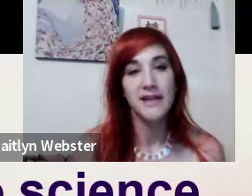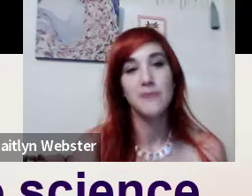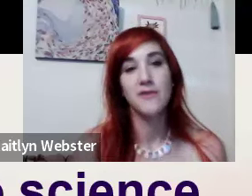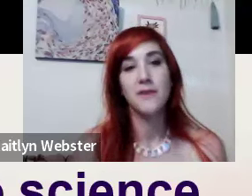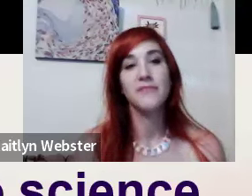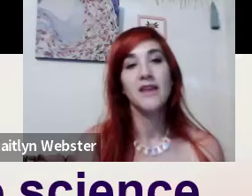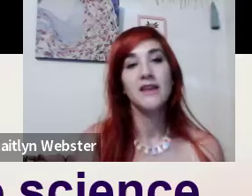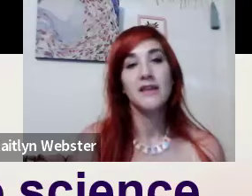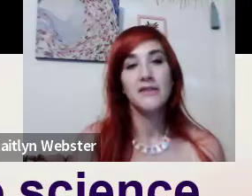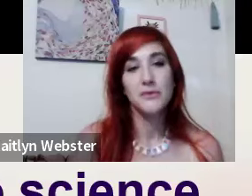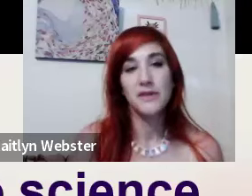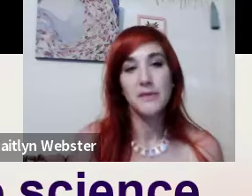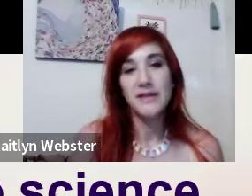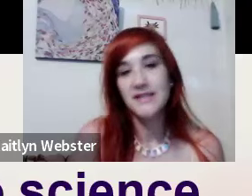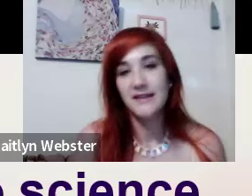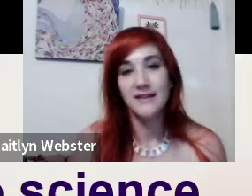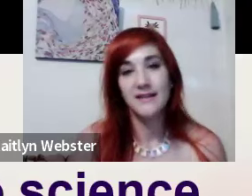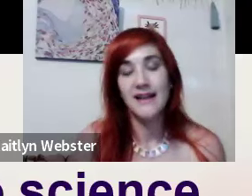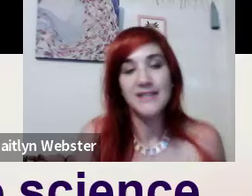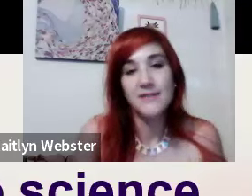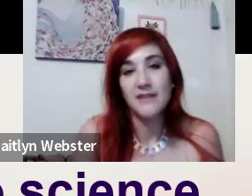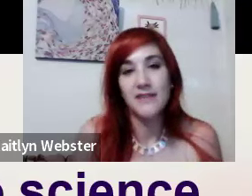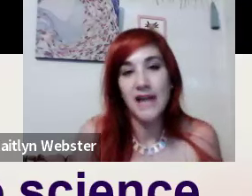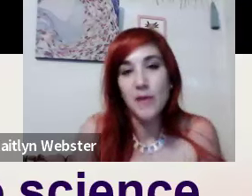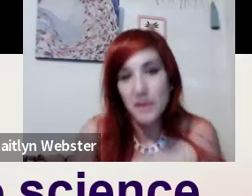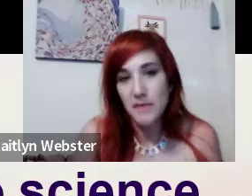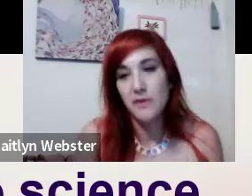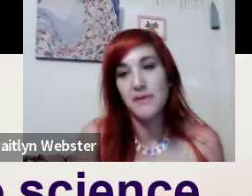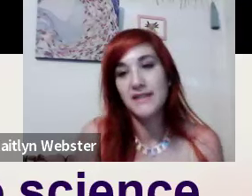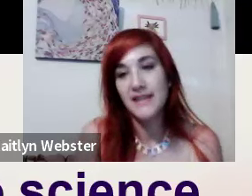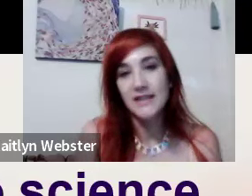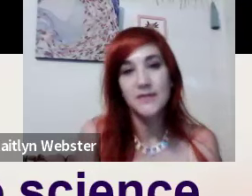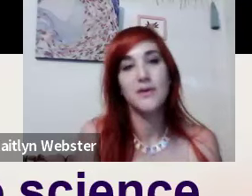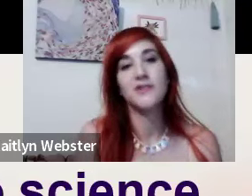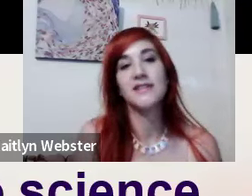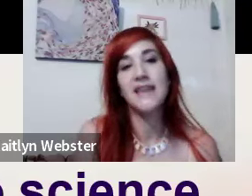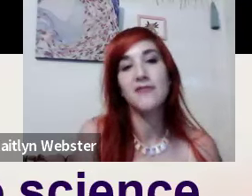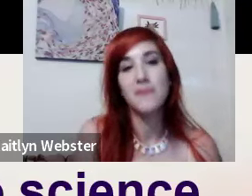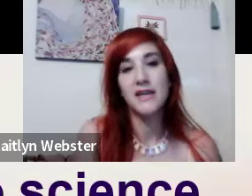came from. This really basic activity of helping meet with my science fair project gave me an